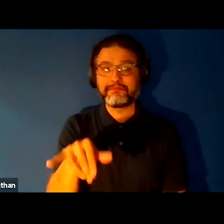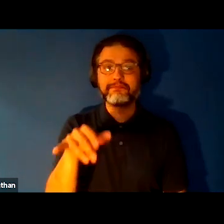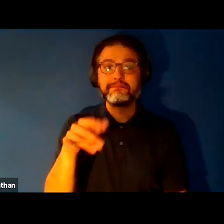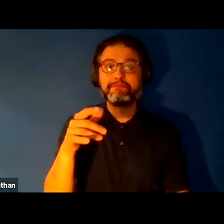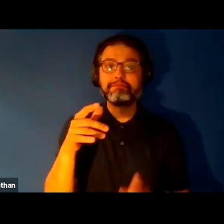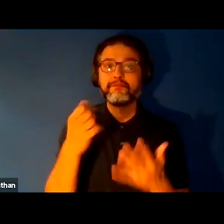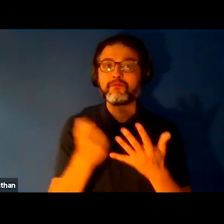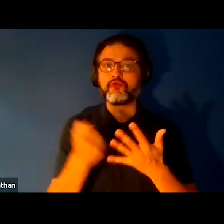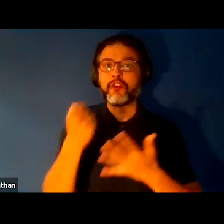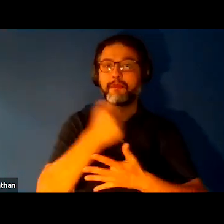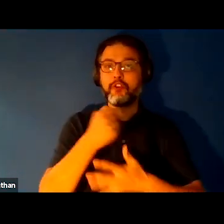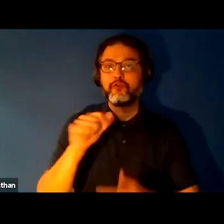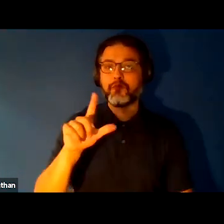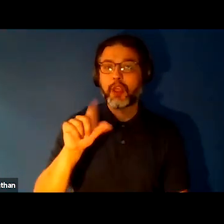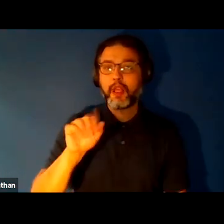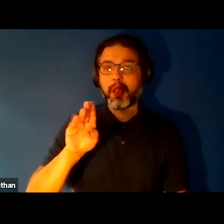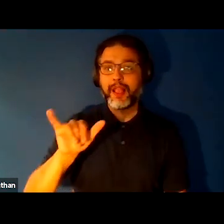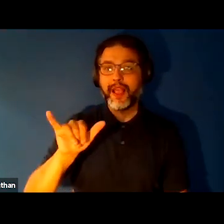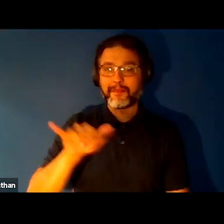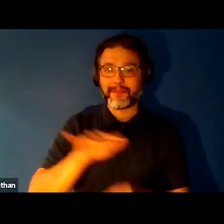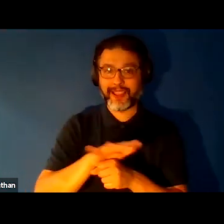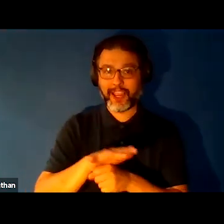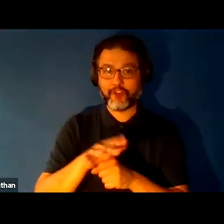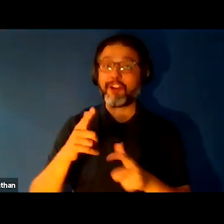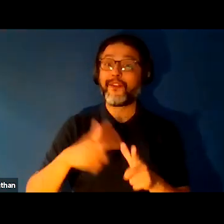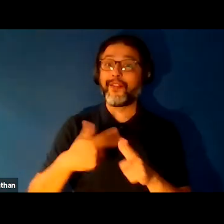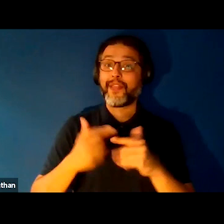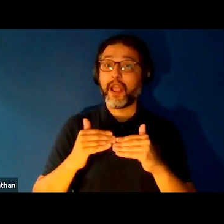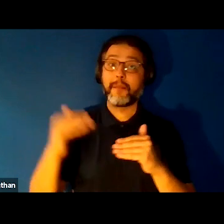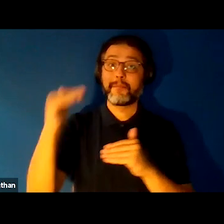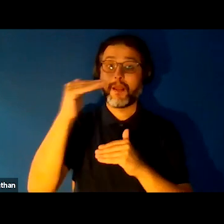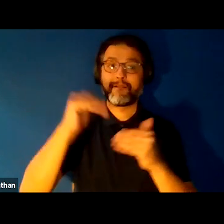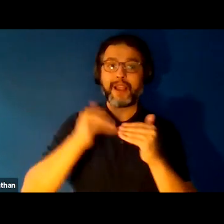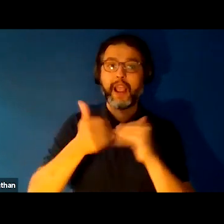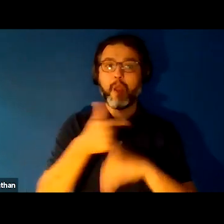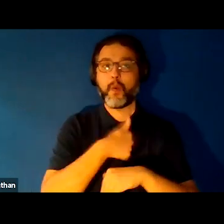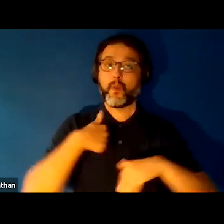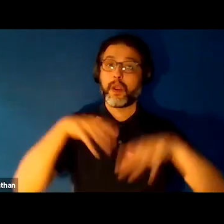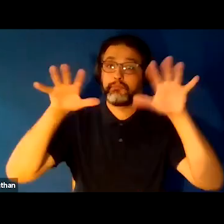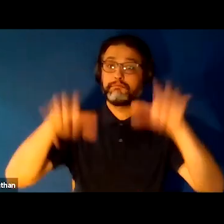The upper portion is how we began to open up the wall and connect it to the deck and